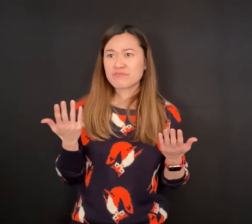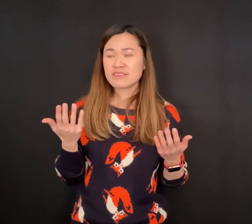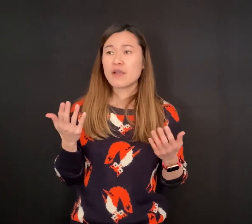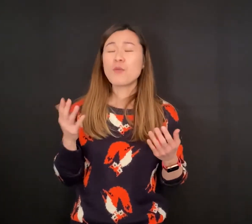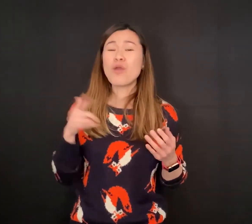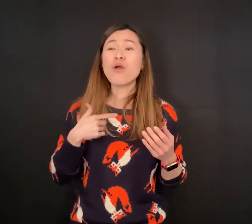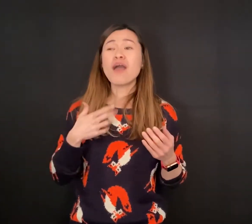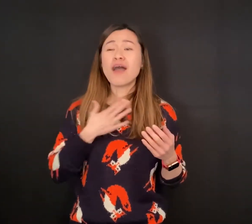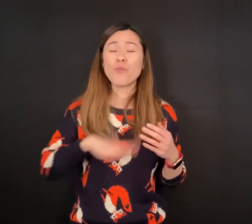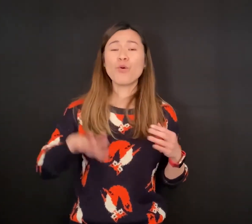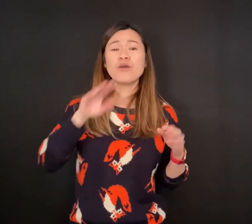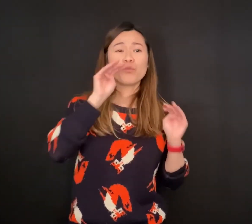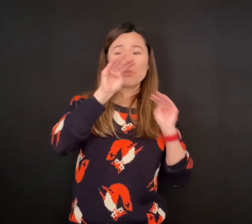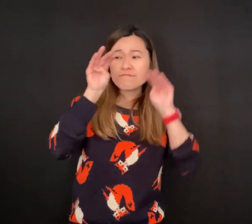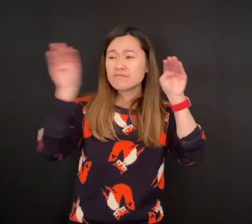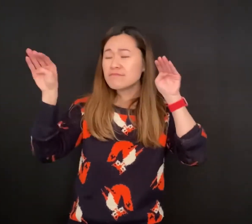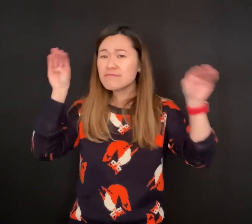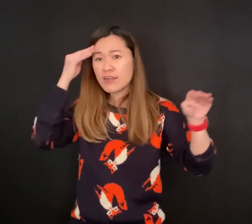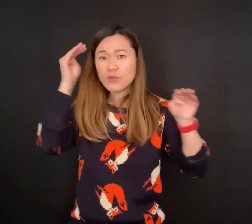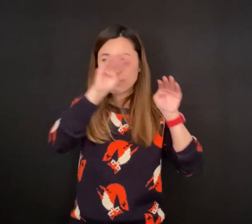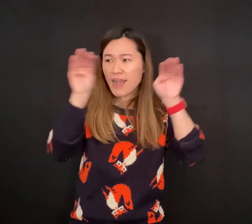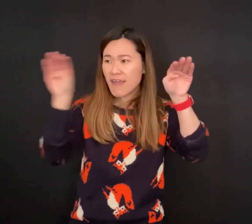And so I just wanna remind everybody out there,